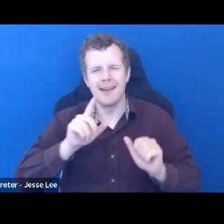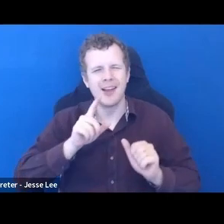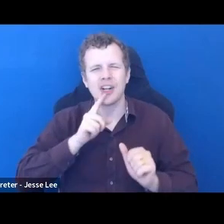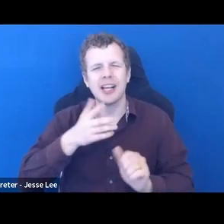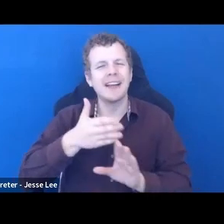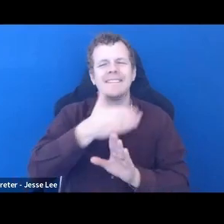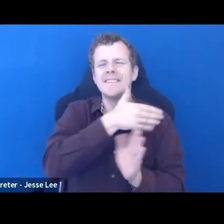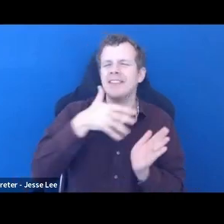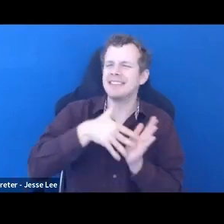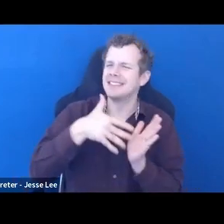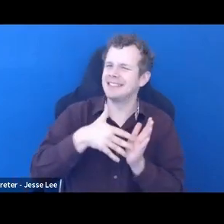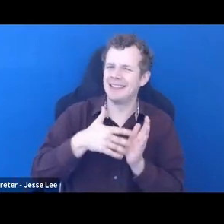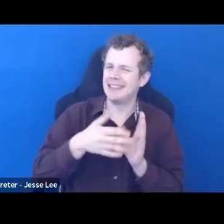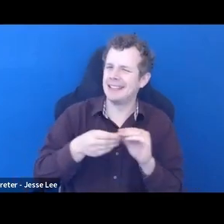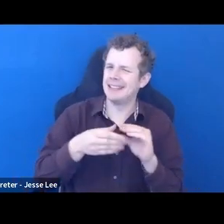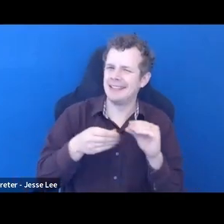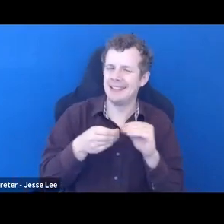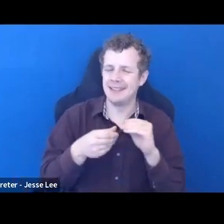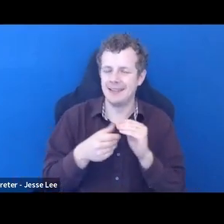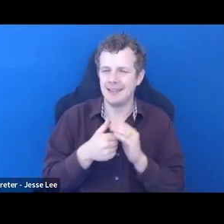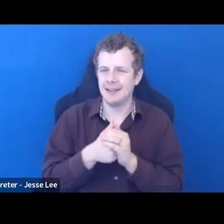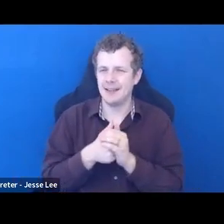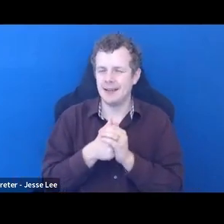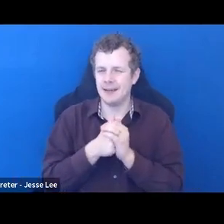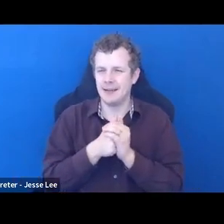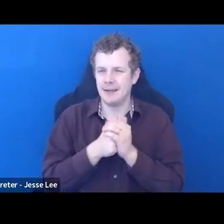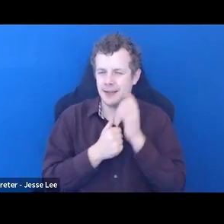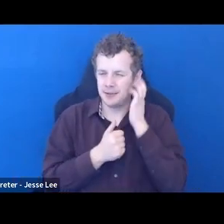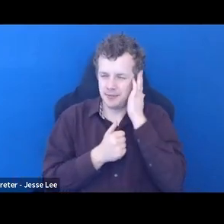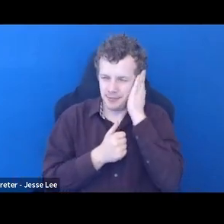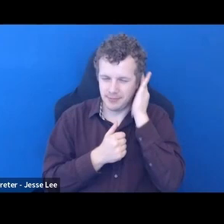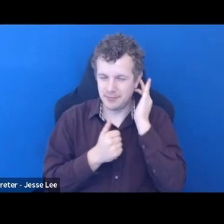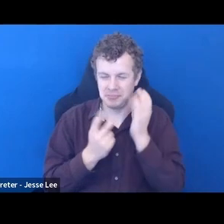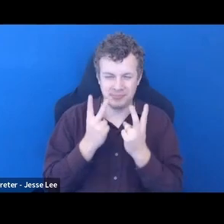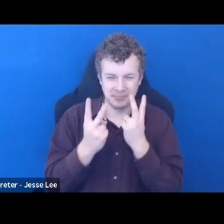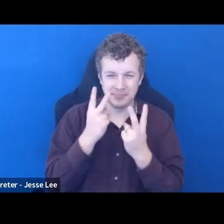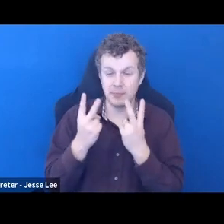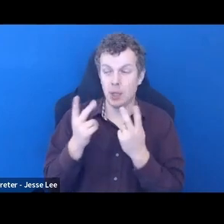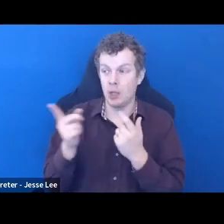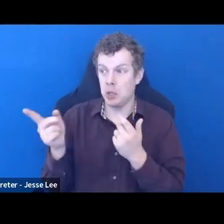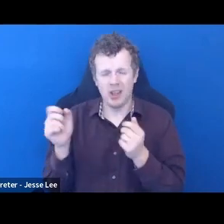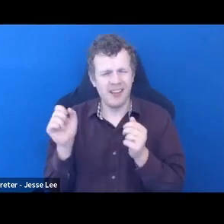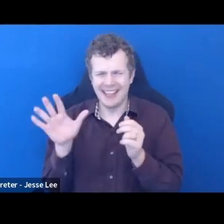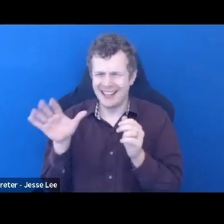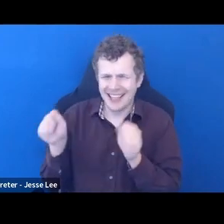and probably just bearing out with experience that what's good for today might not be the best